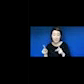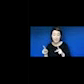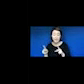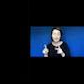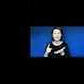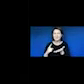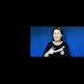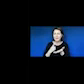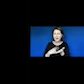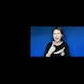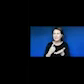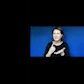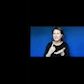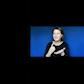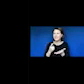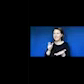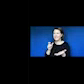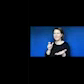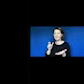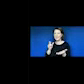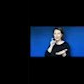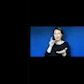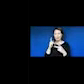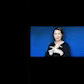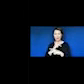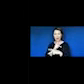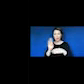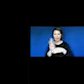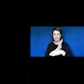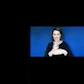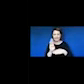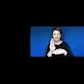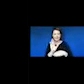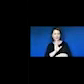of what that potential business is about, what their needs are, what the facility looks